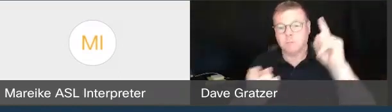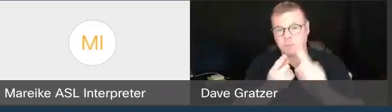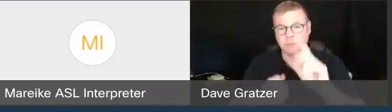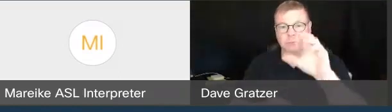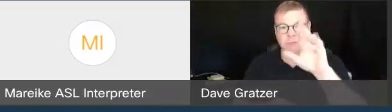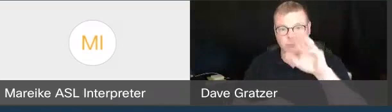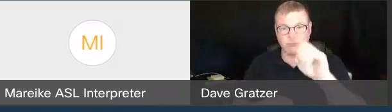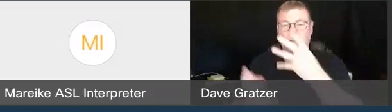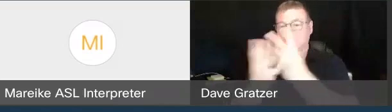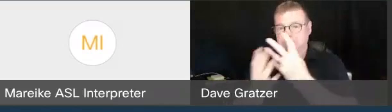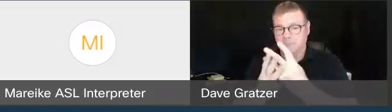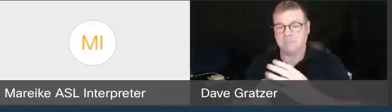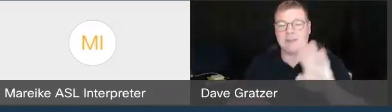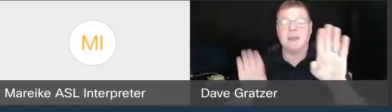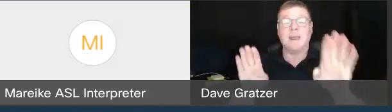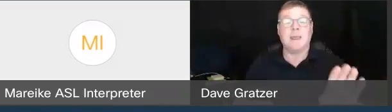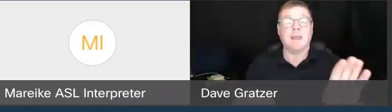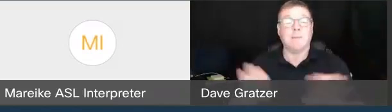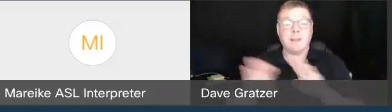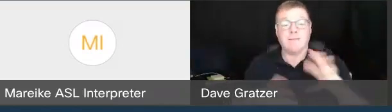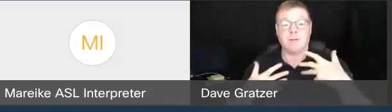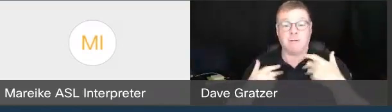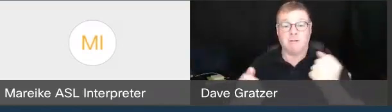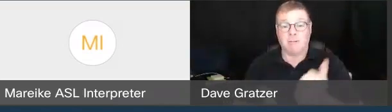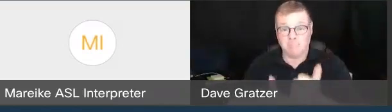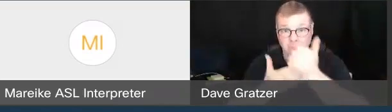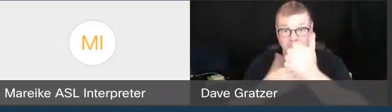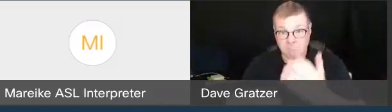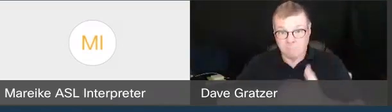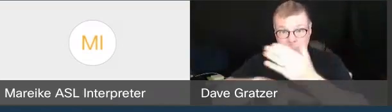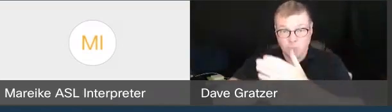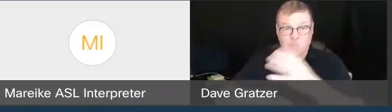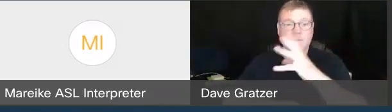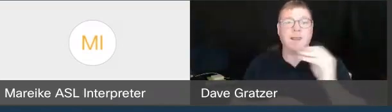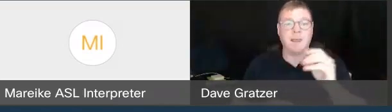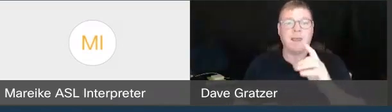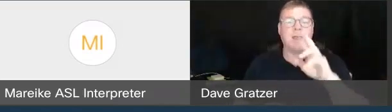improve behavioral health, from what recovery and rehabilitation and create opportunities for